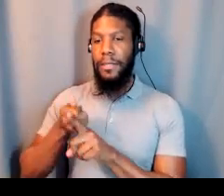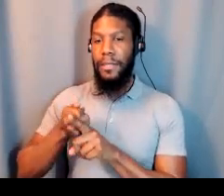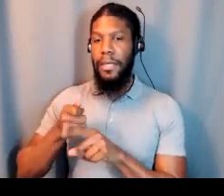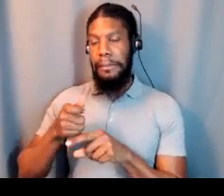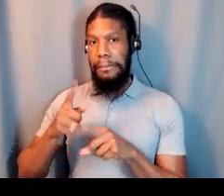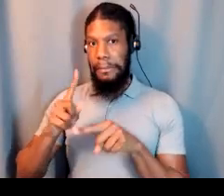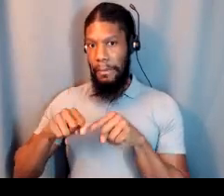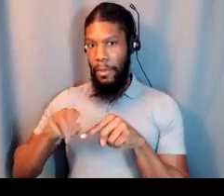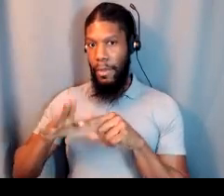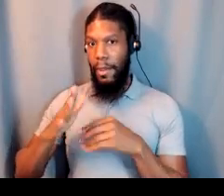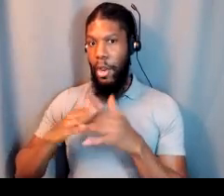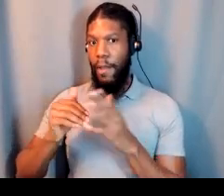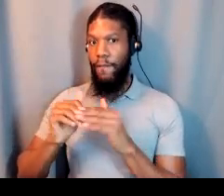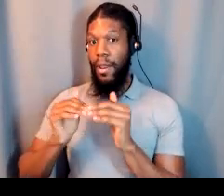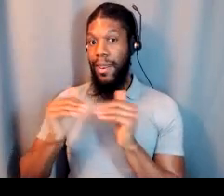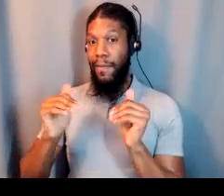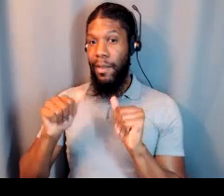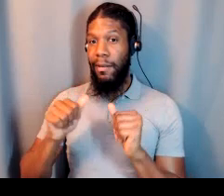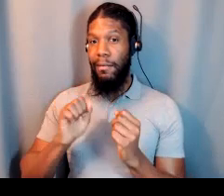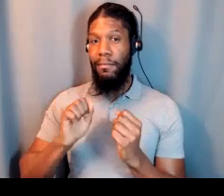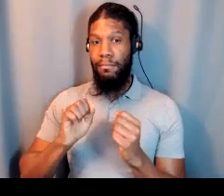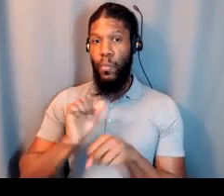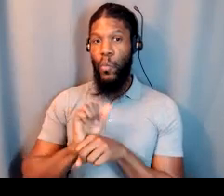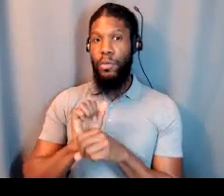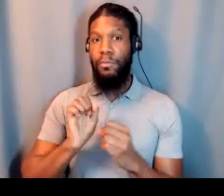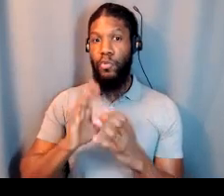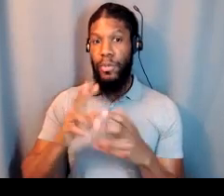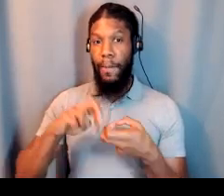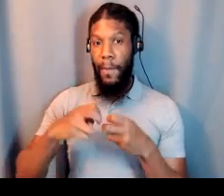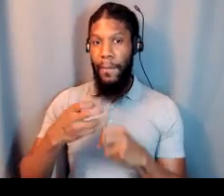can work to address the issue and kind of again asking those questions,